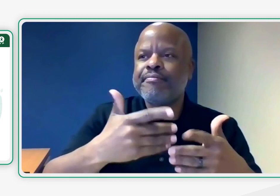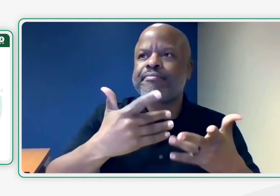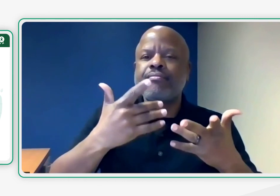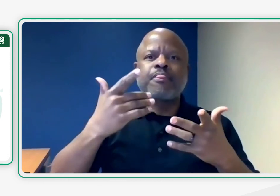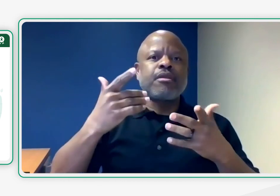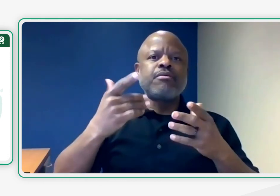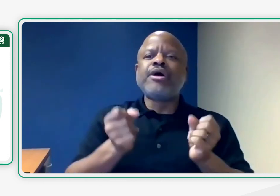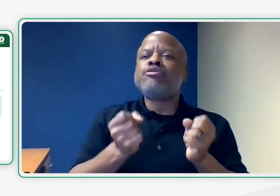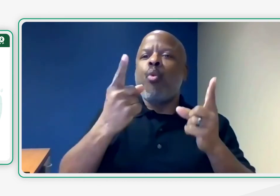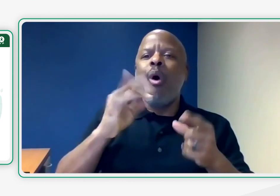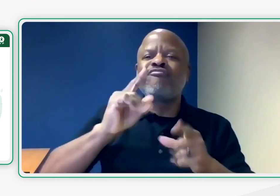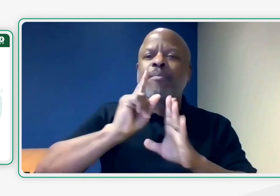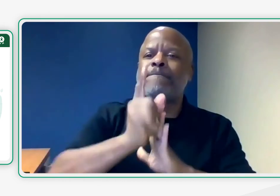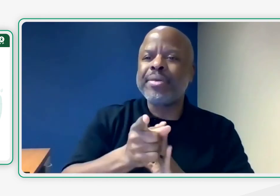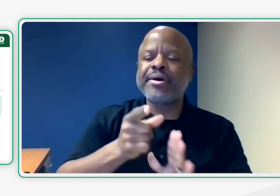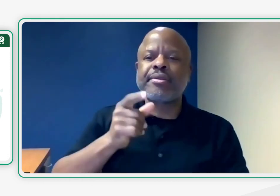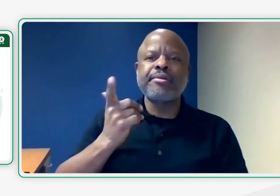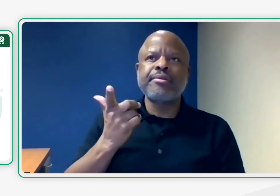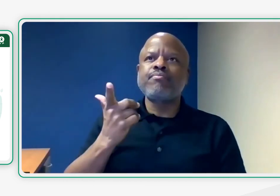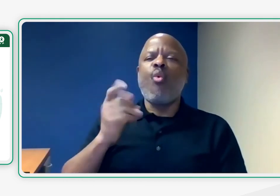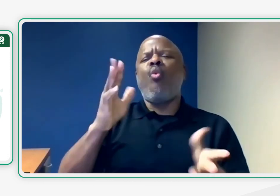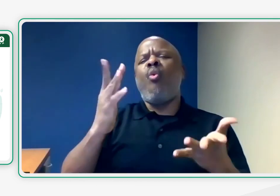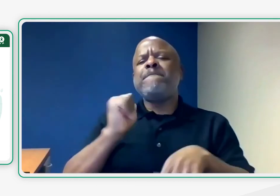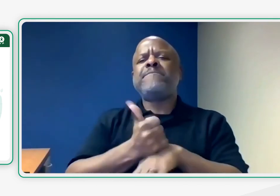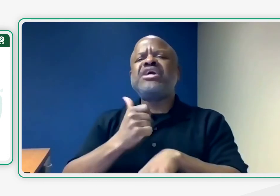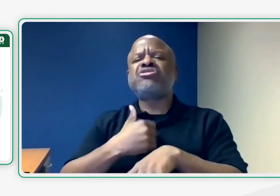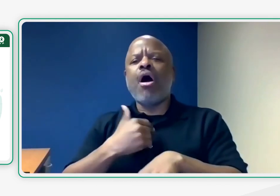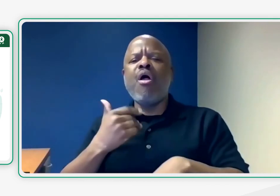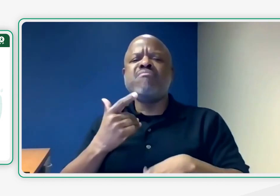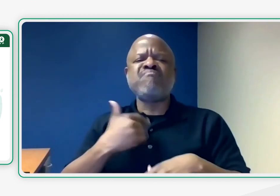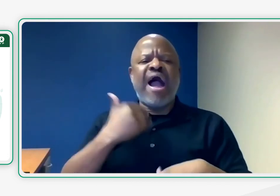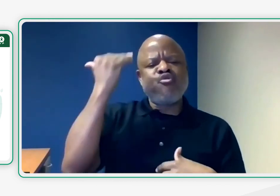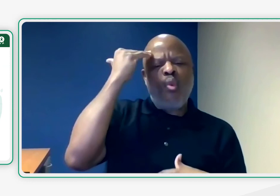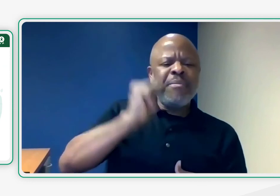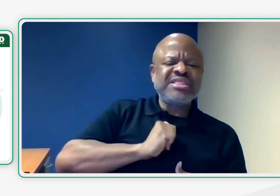We have the automatic kind of thinking system, as well as a deliberate and reflective one. The